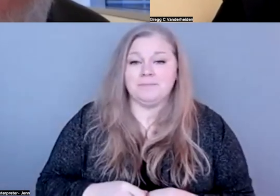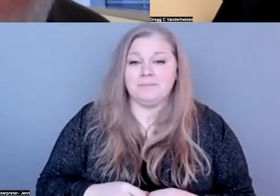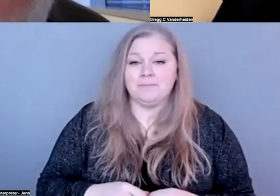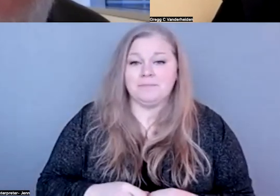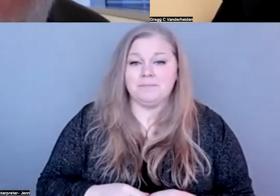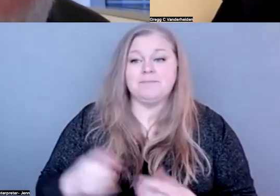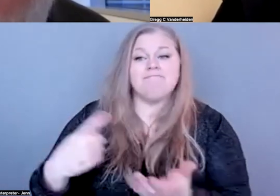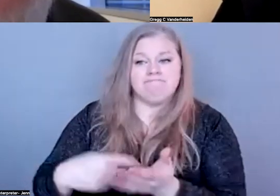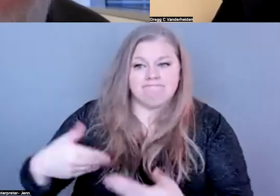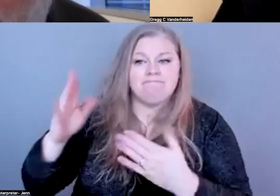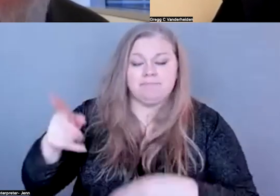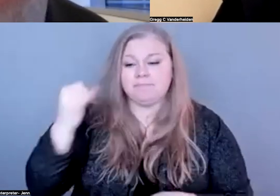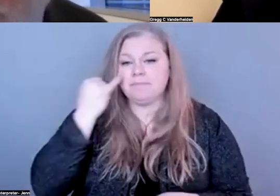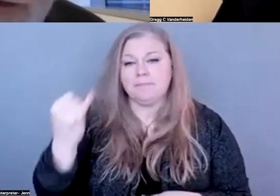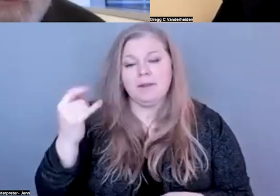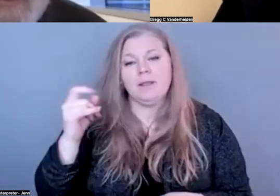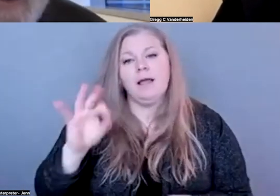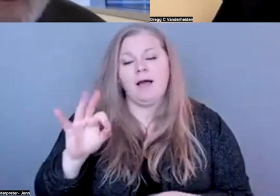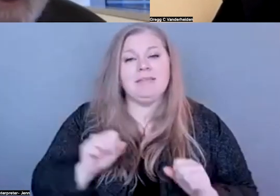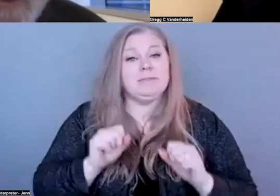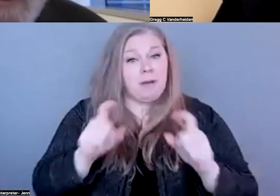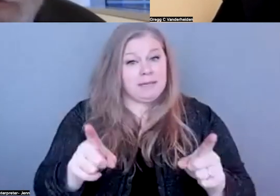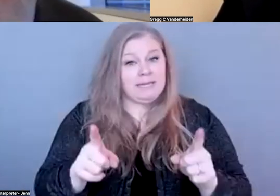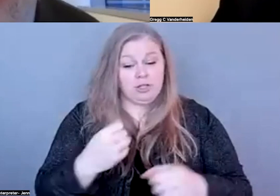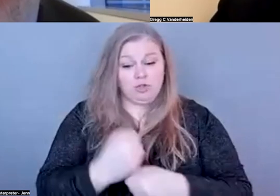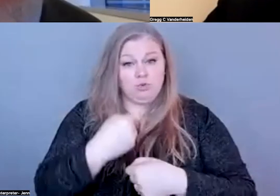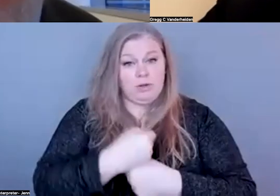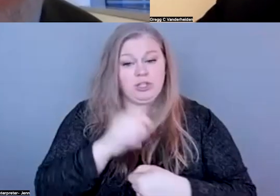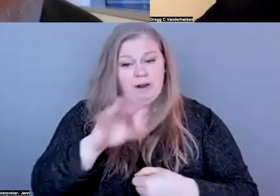brought up the idea of spontaneous creation of content, the sort of